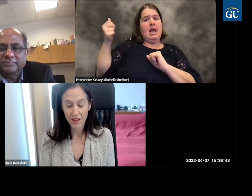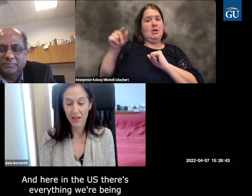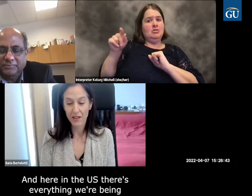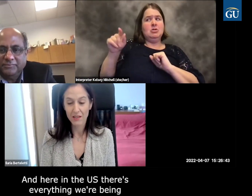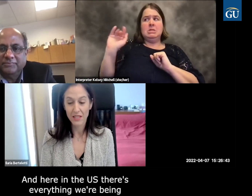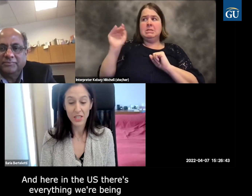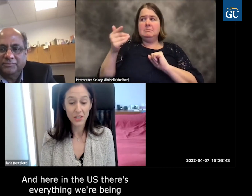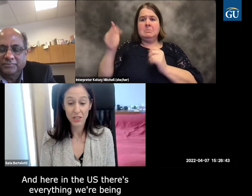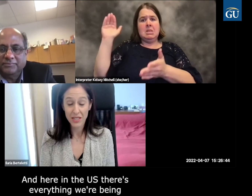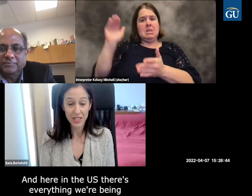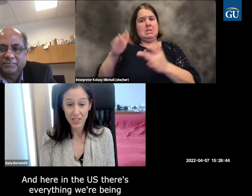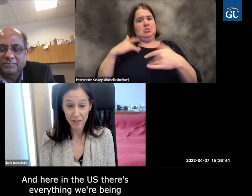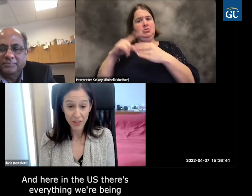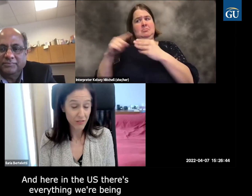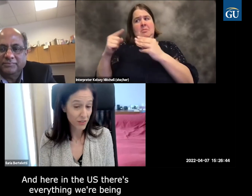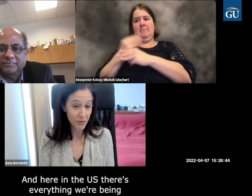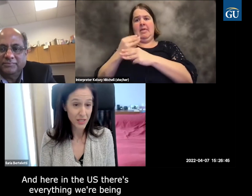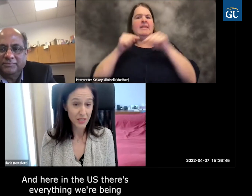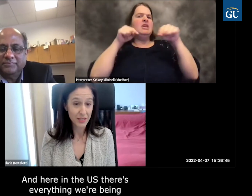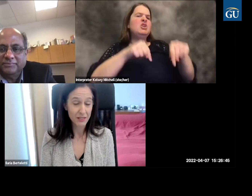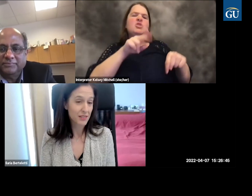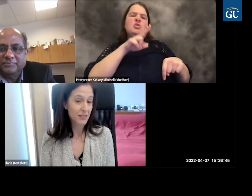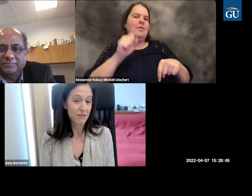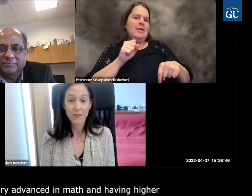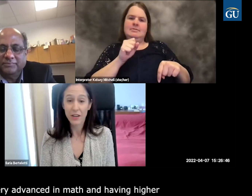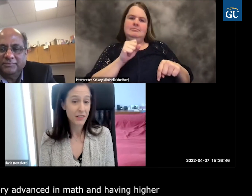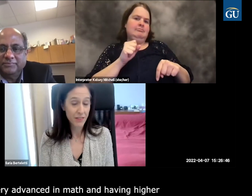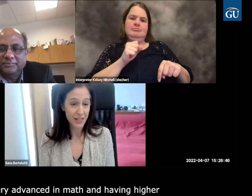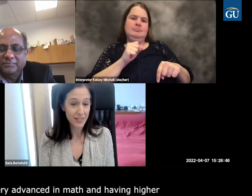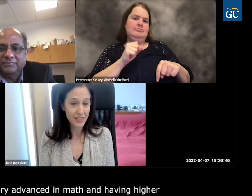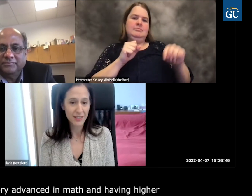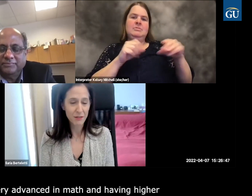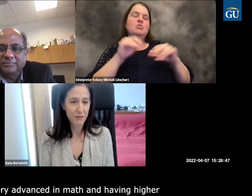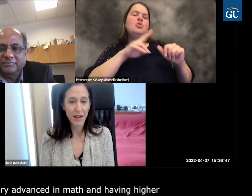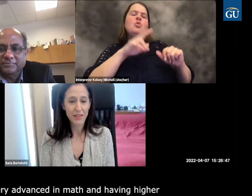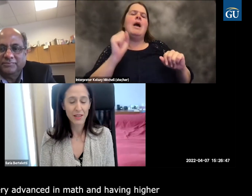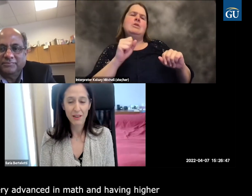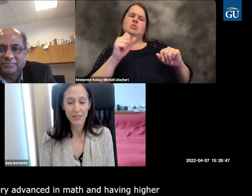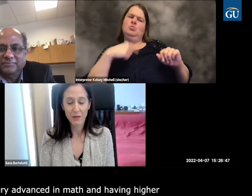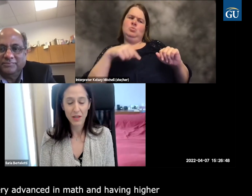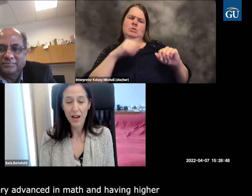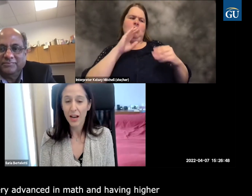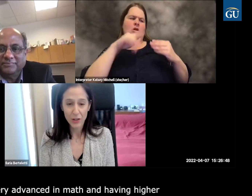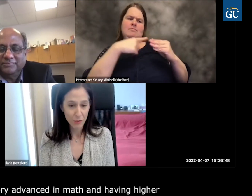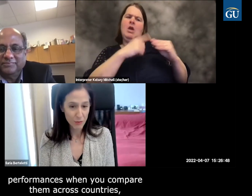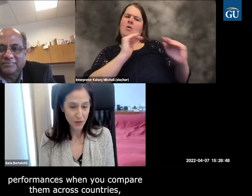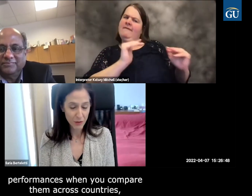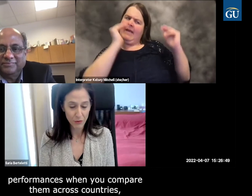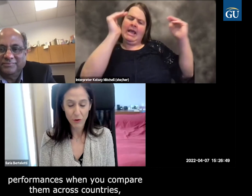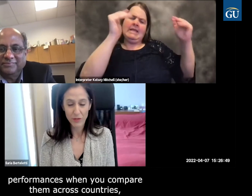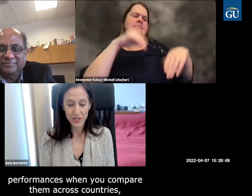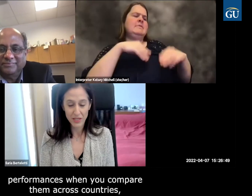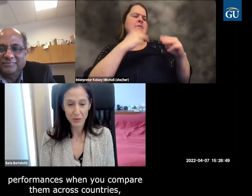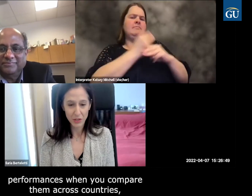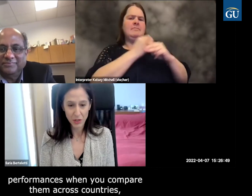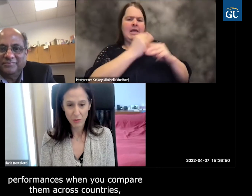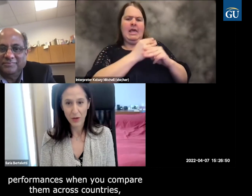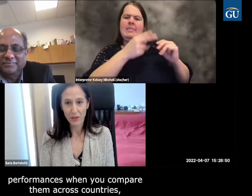and here in the us there's everything for being very advanced in math and having higher